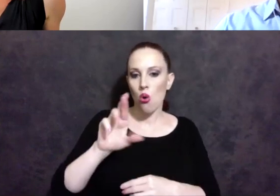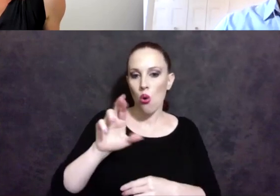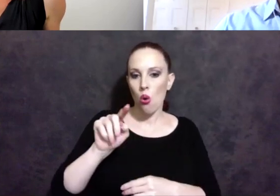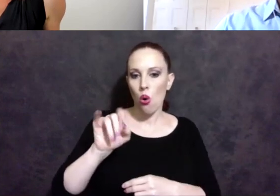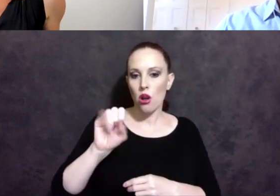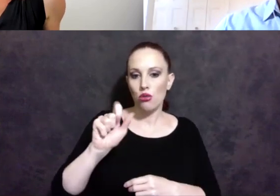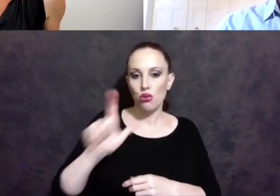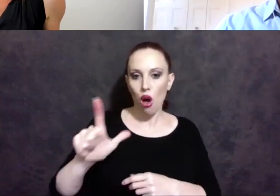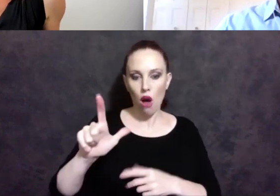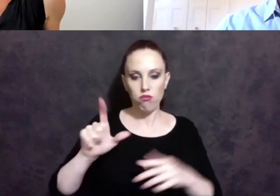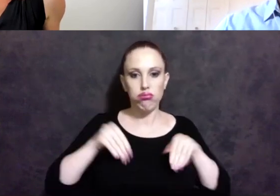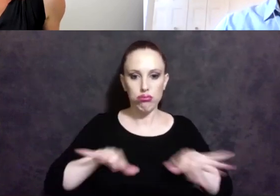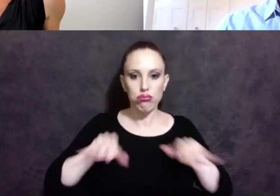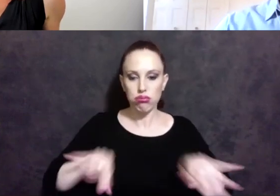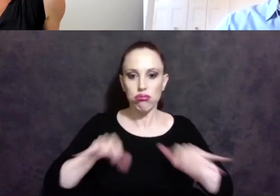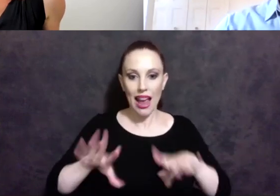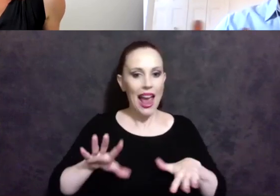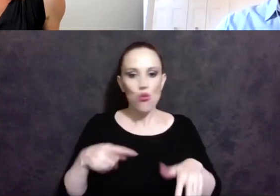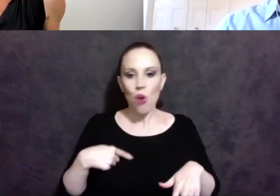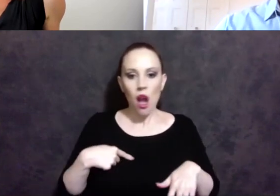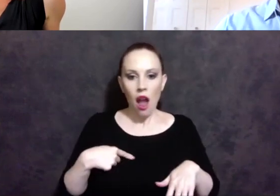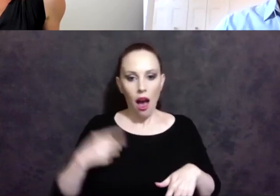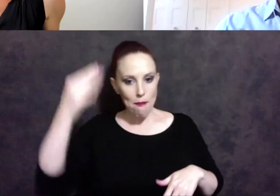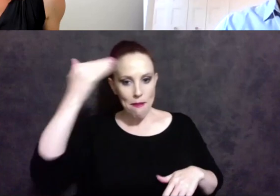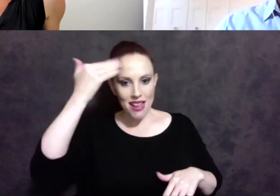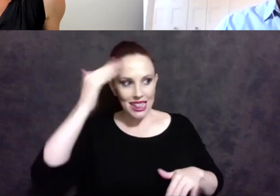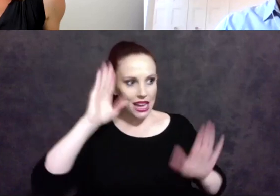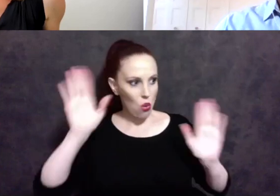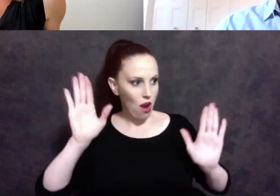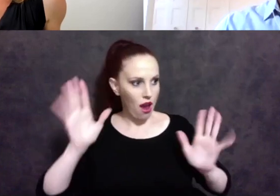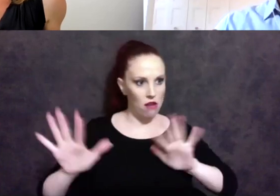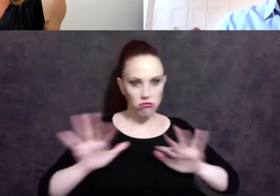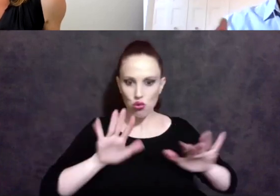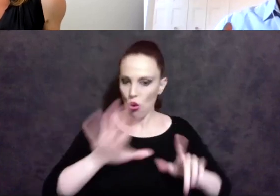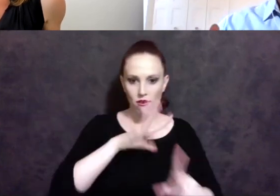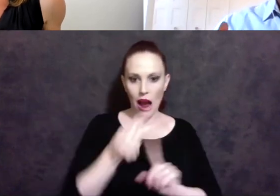in your given environment because you are looking around to make sure you can keep yourself